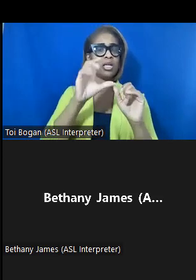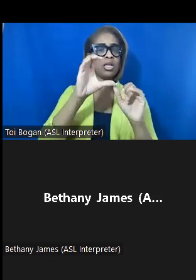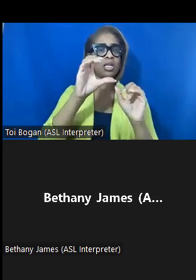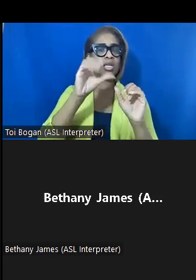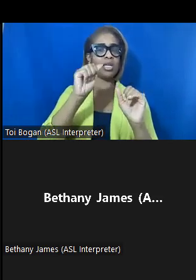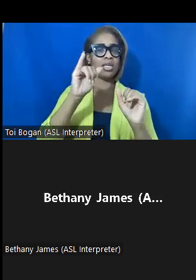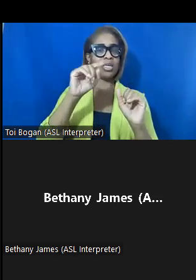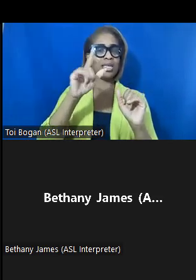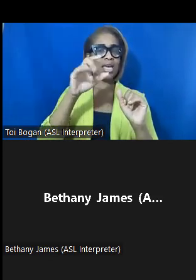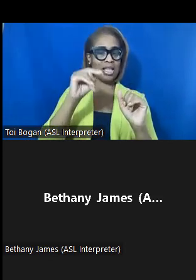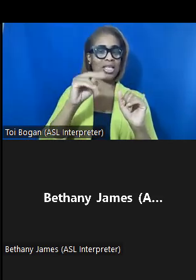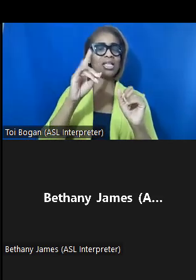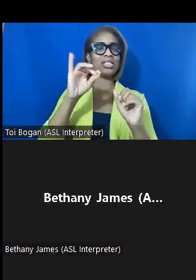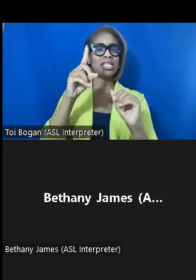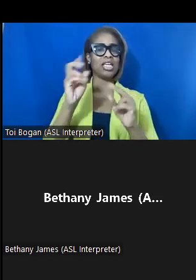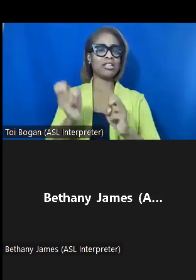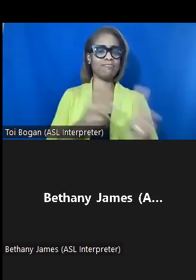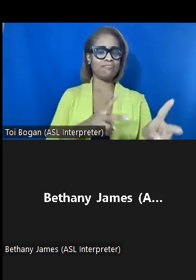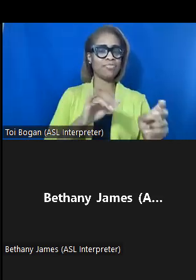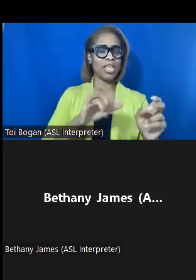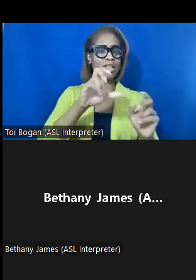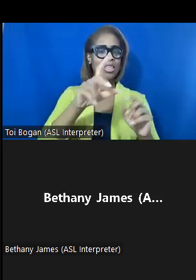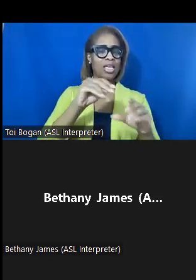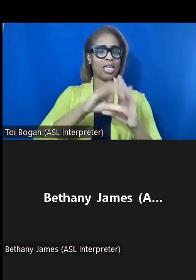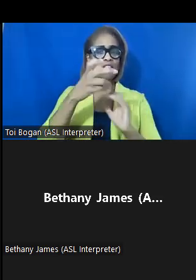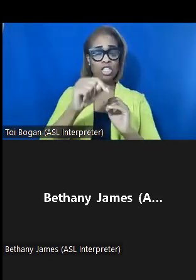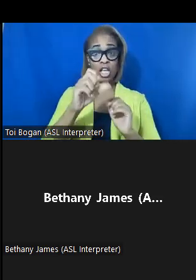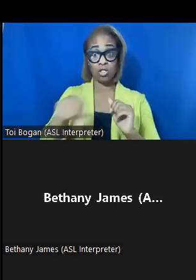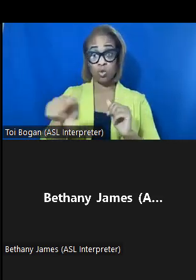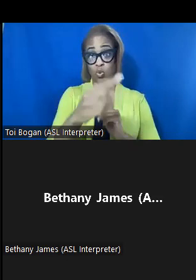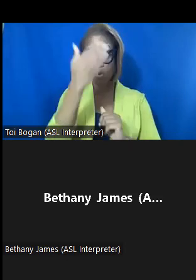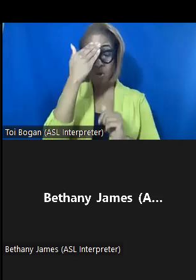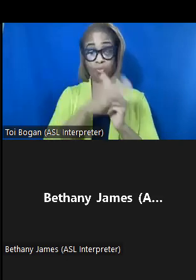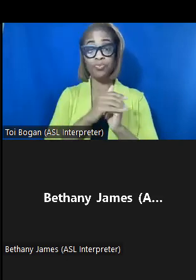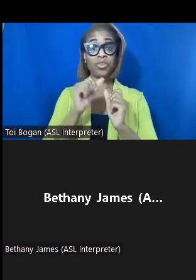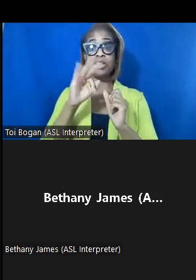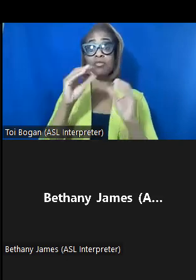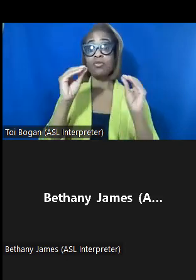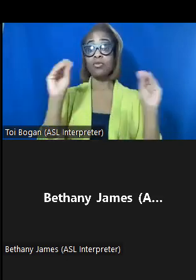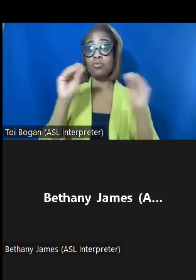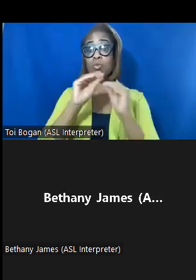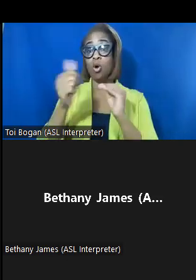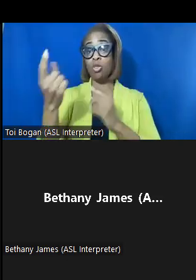Just want to make sure everybody's aware of that. All right. If barring any other questions, thank you very much for attending.